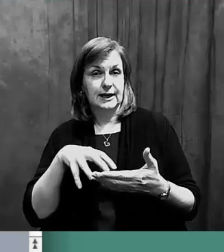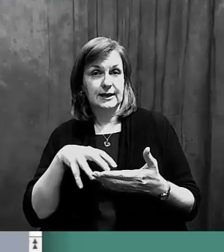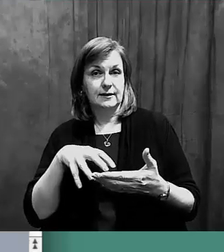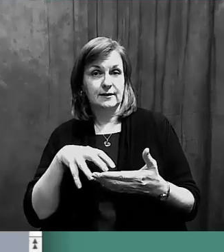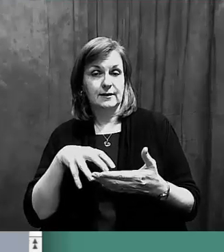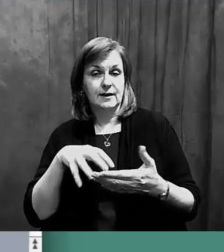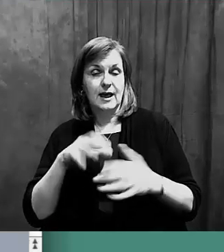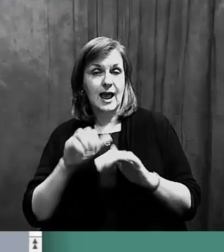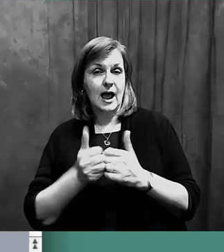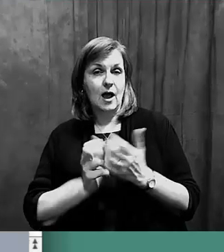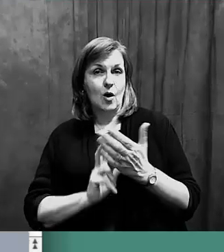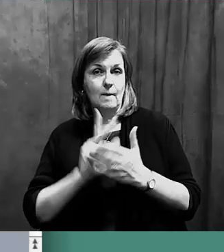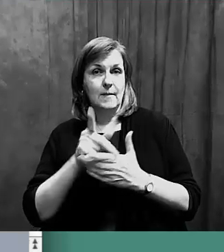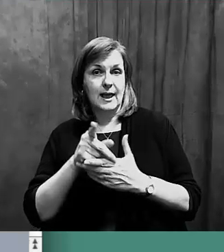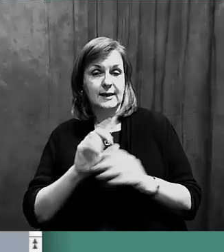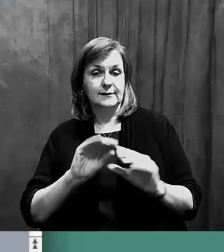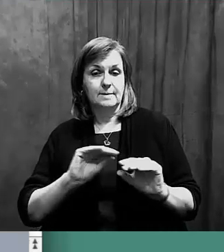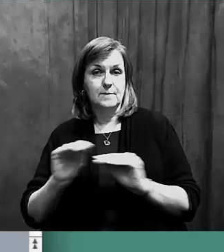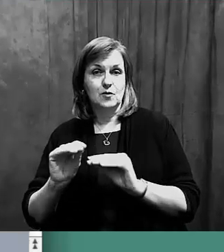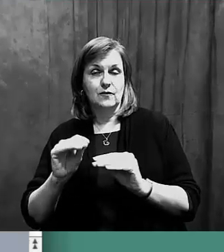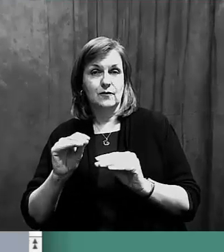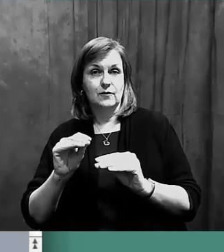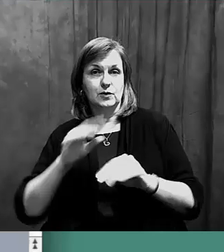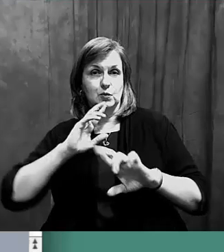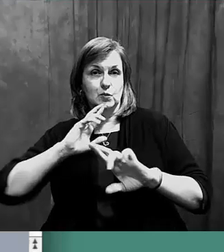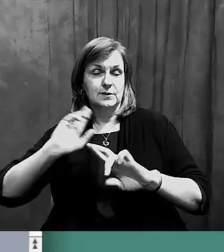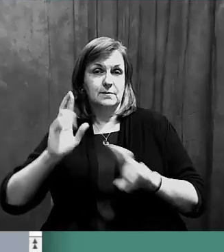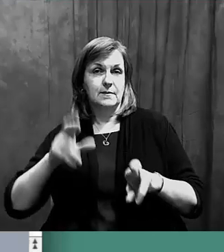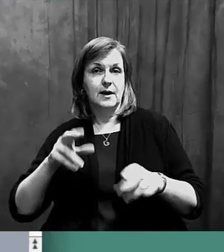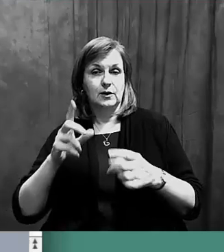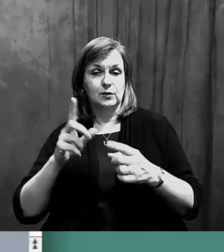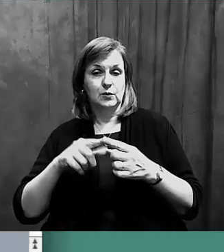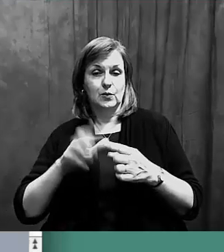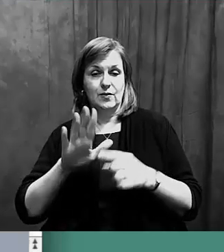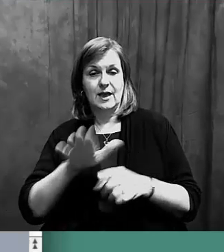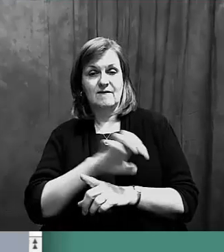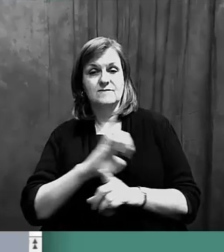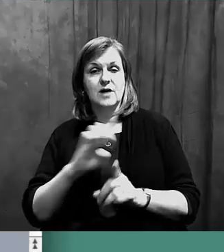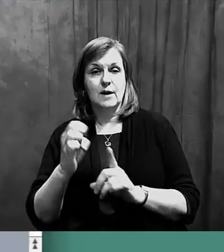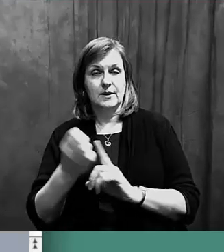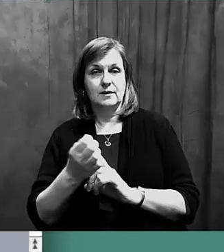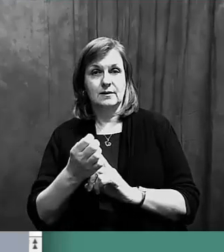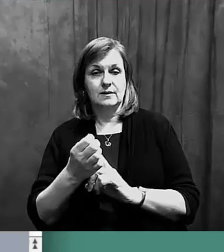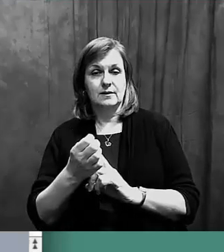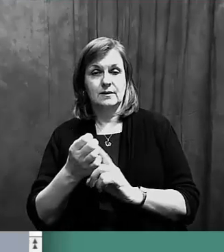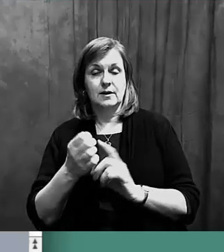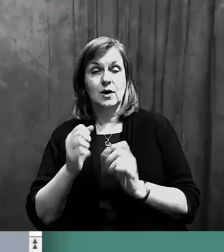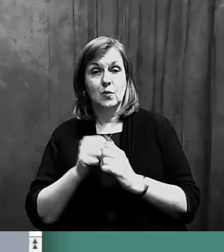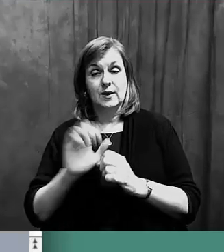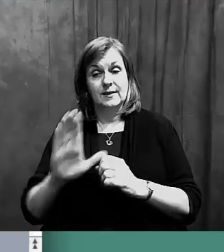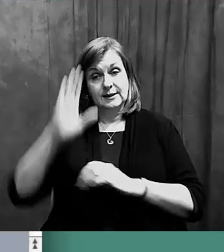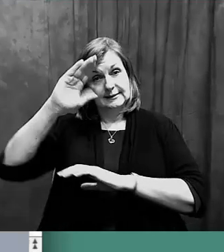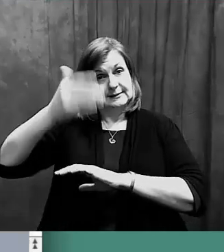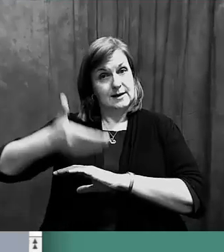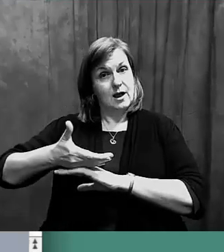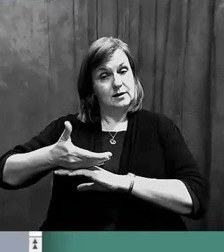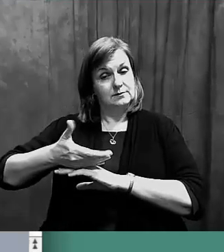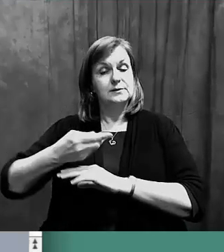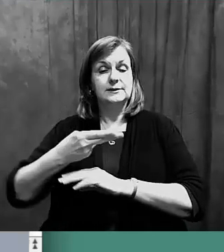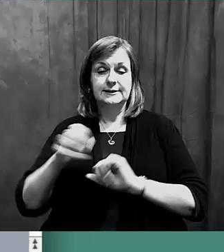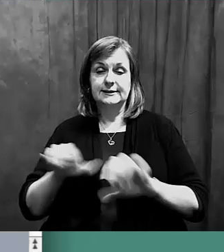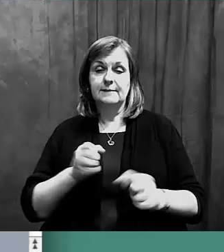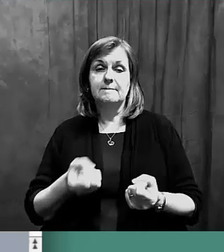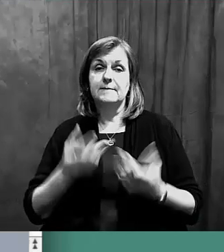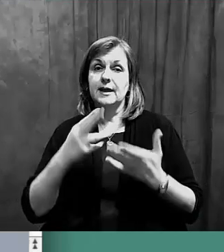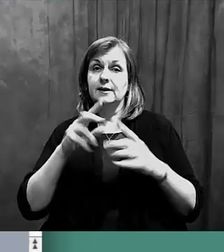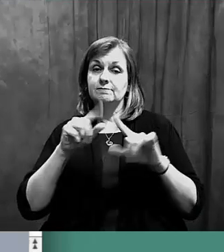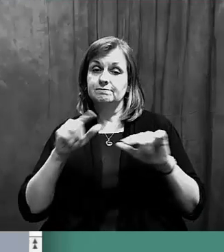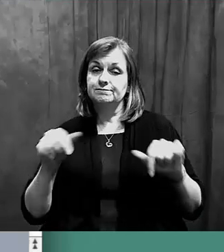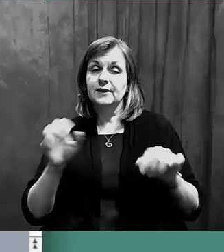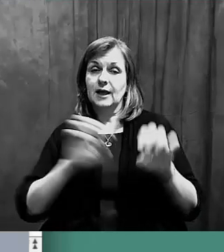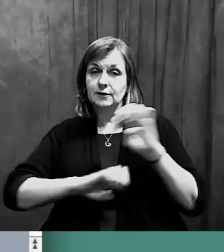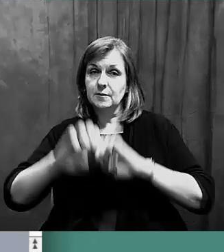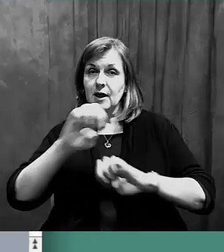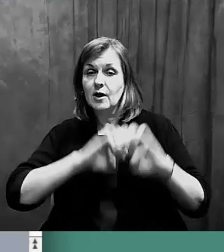spent a lot of time studying how plants move in response to their environment. With his son he conducted lots of experiments actually looking